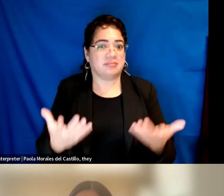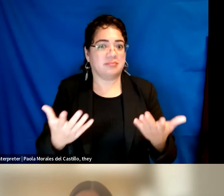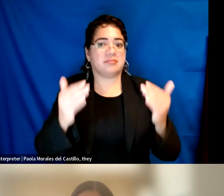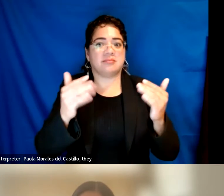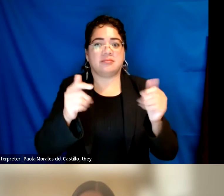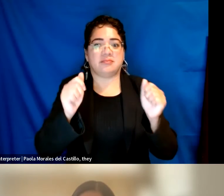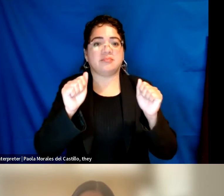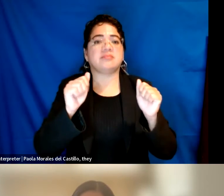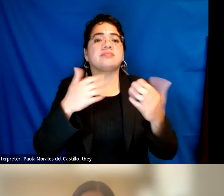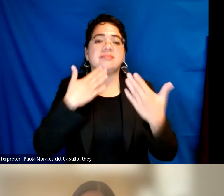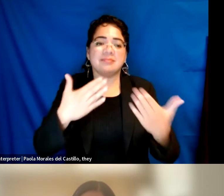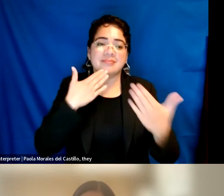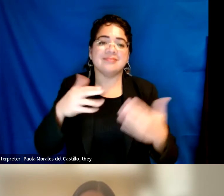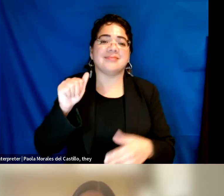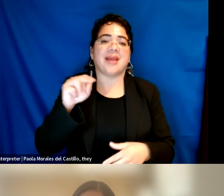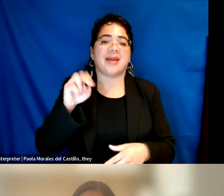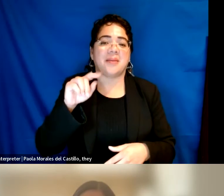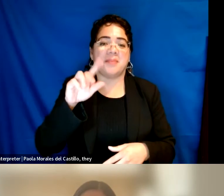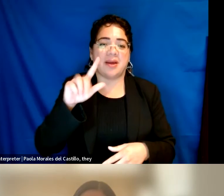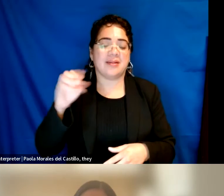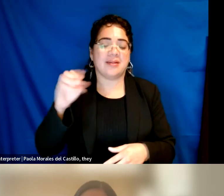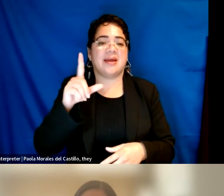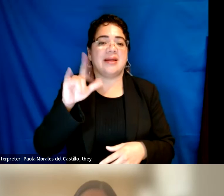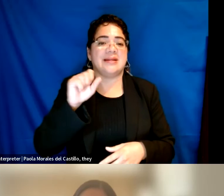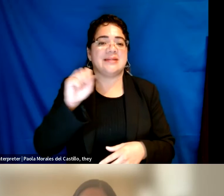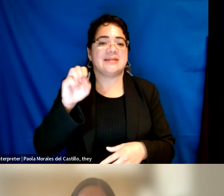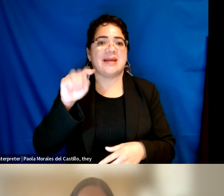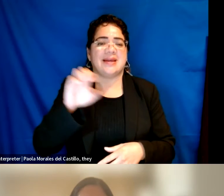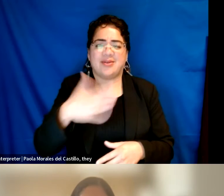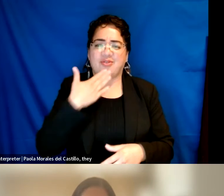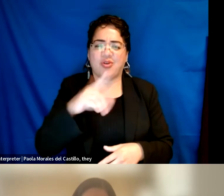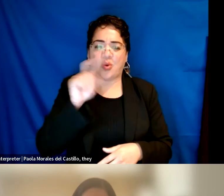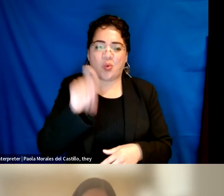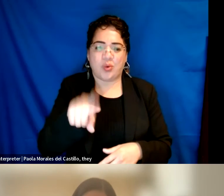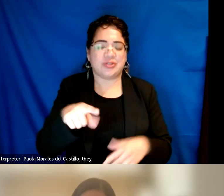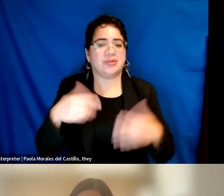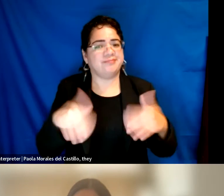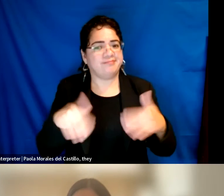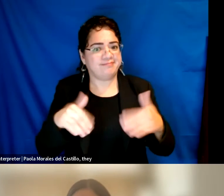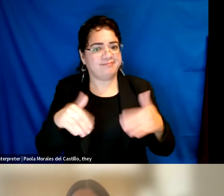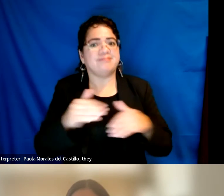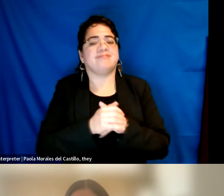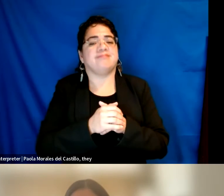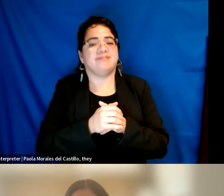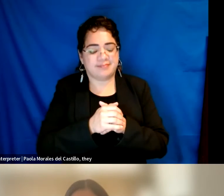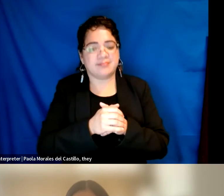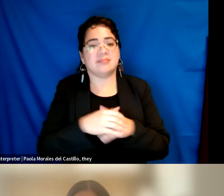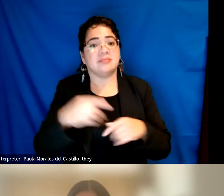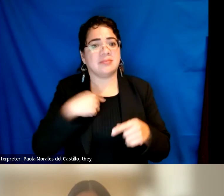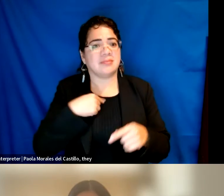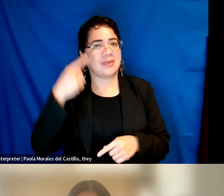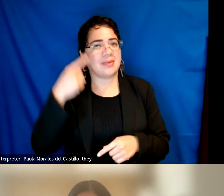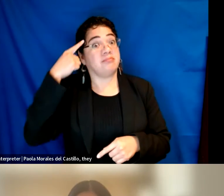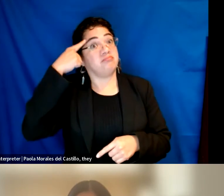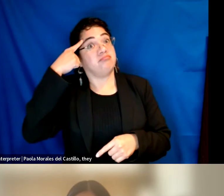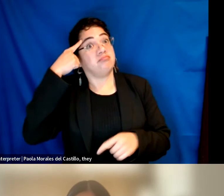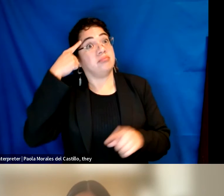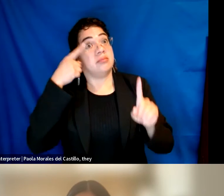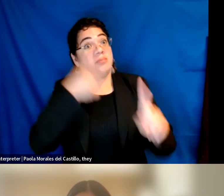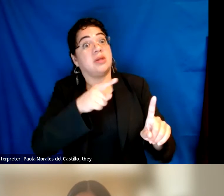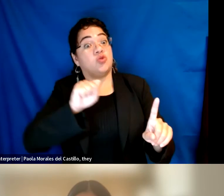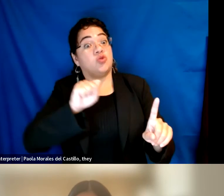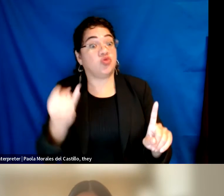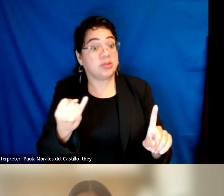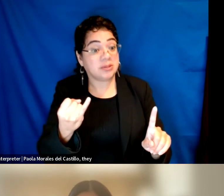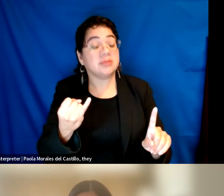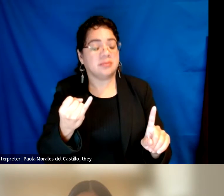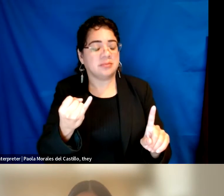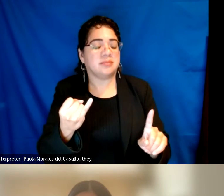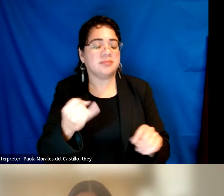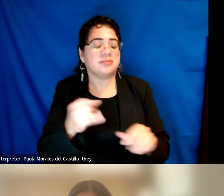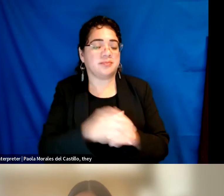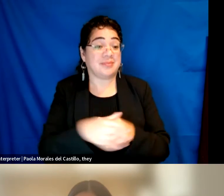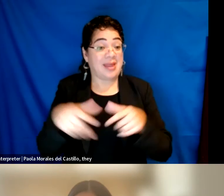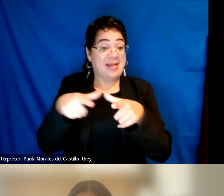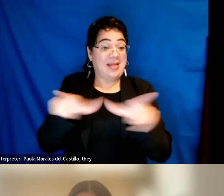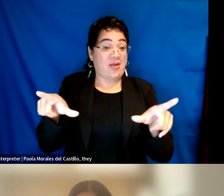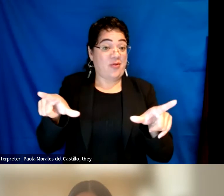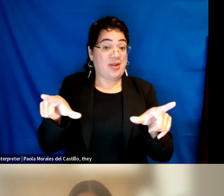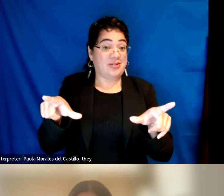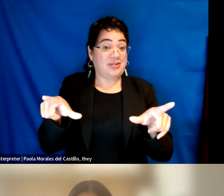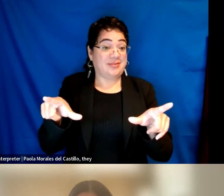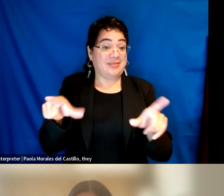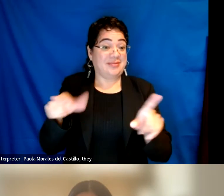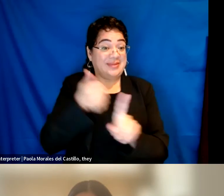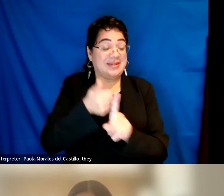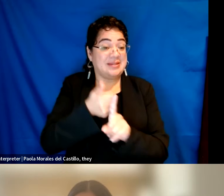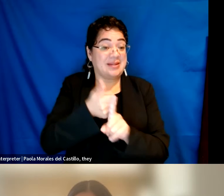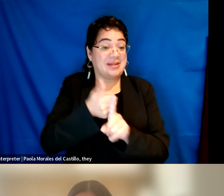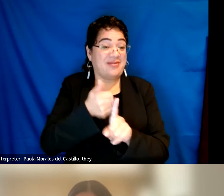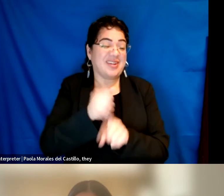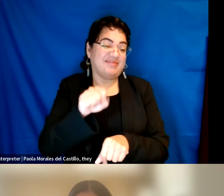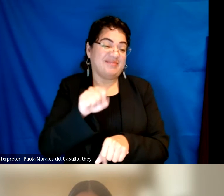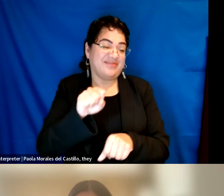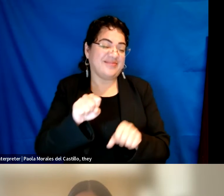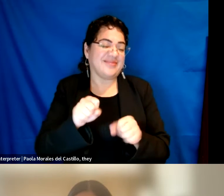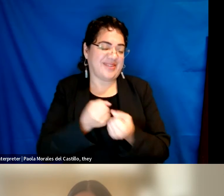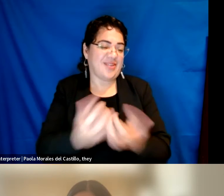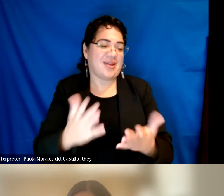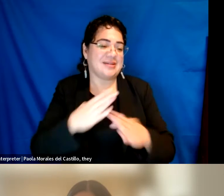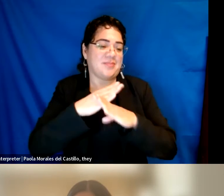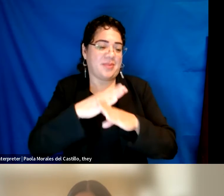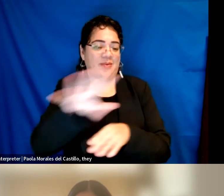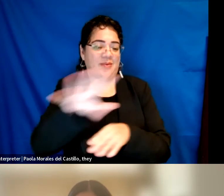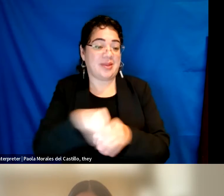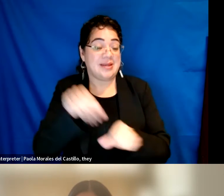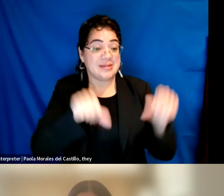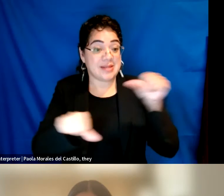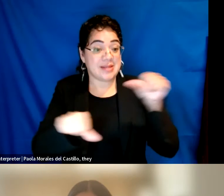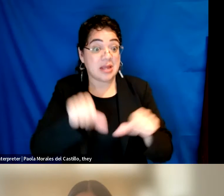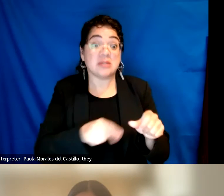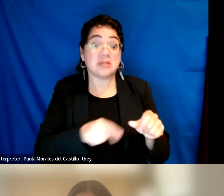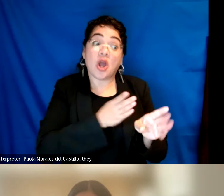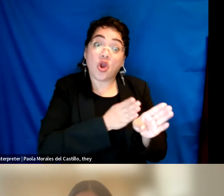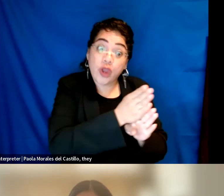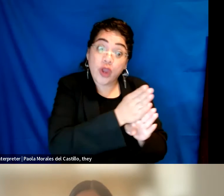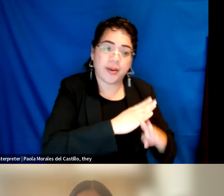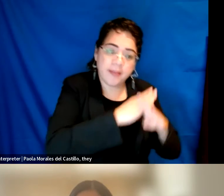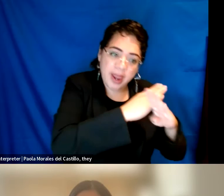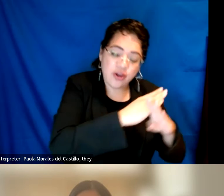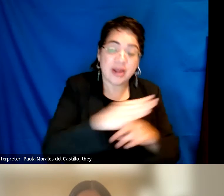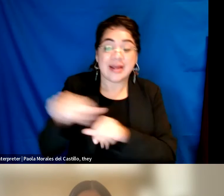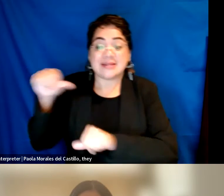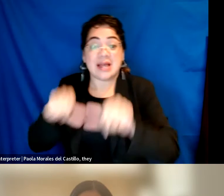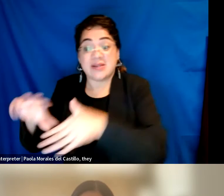Rebecca Tarvin (she/her): Thanks for a good, such a good question. Um, yeah, I think when I think about social justice, I mean, there's lots of reasons why language is, is a barrier um in science at both to careers and access to scientific content. Um,